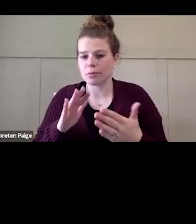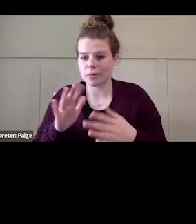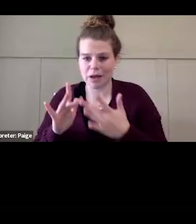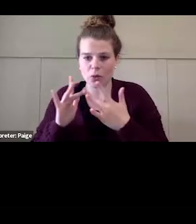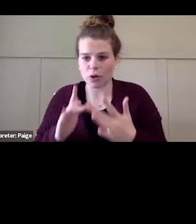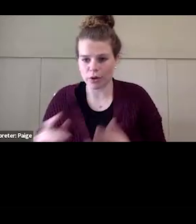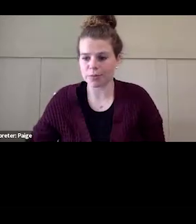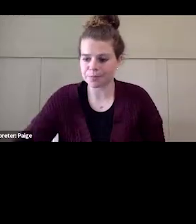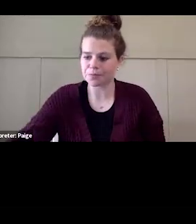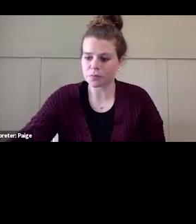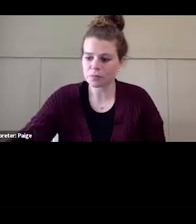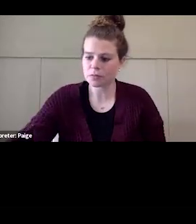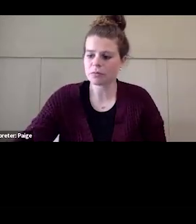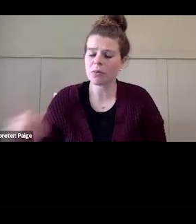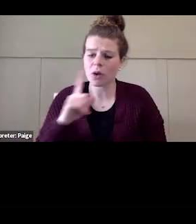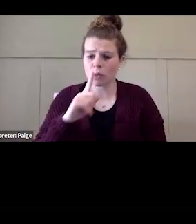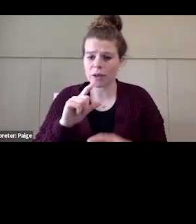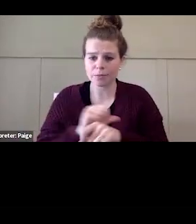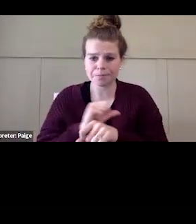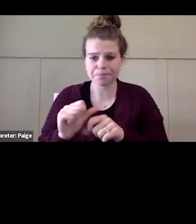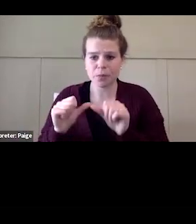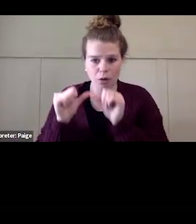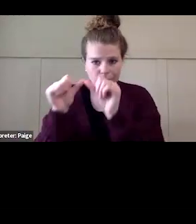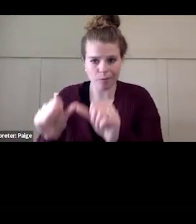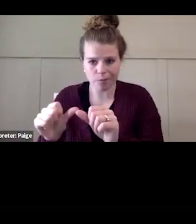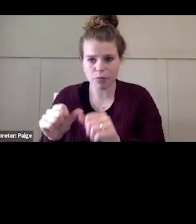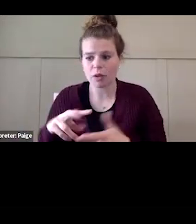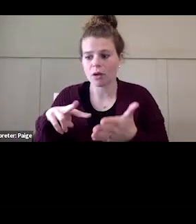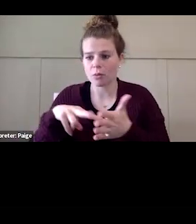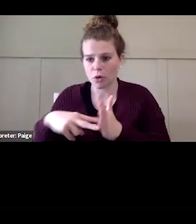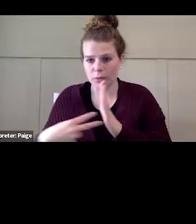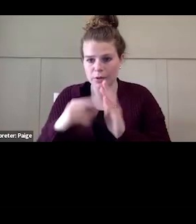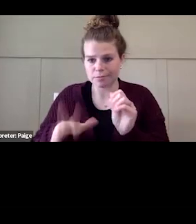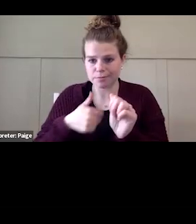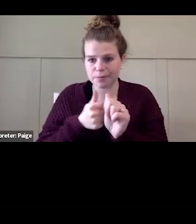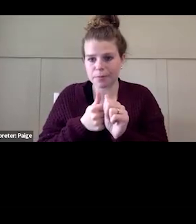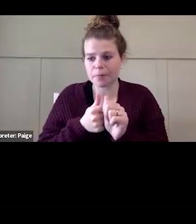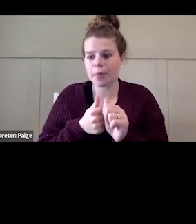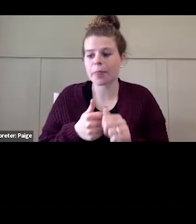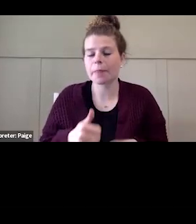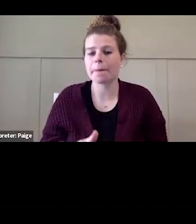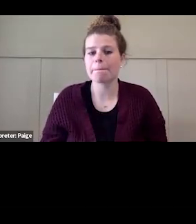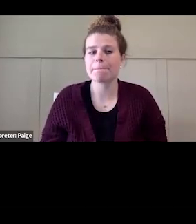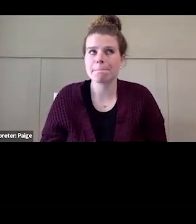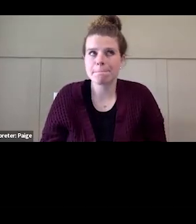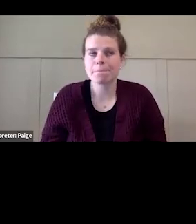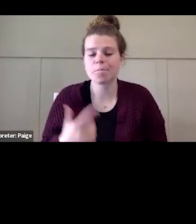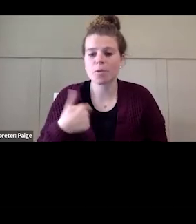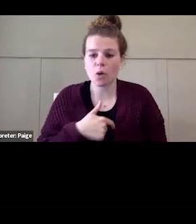really is ongoing. And the purpose of that was that we identified this gap